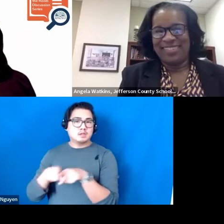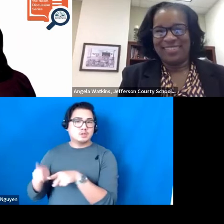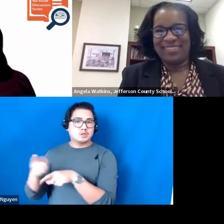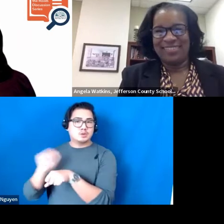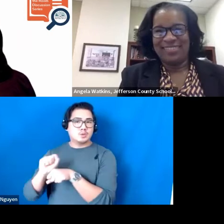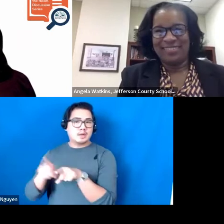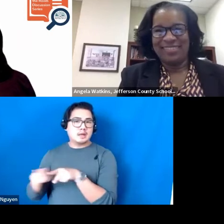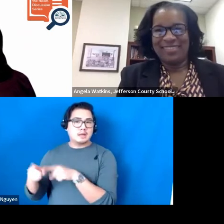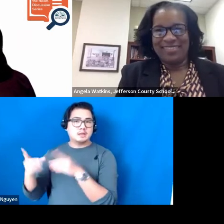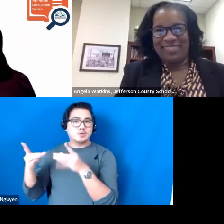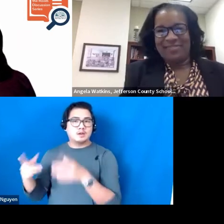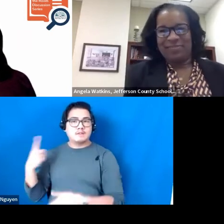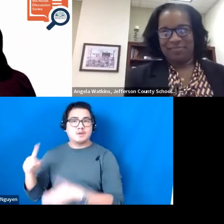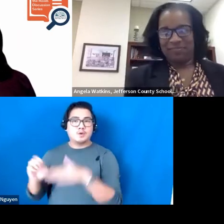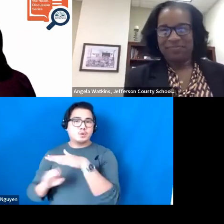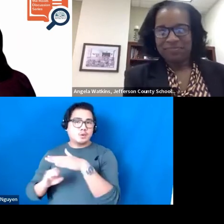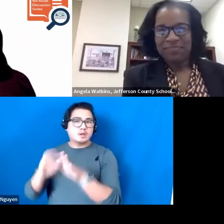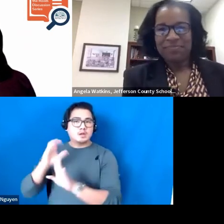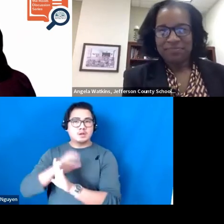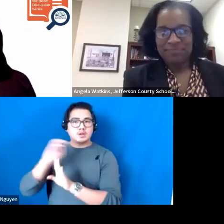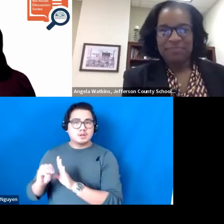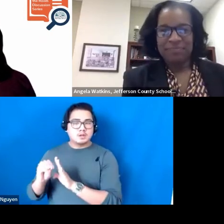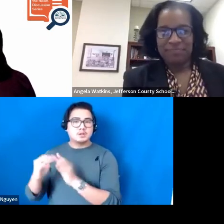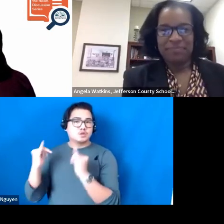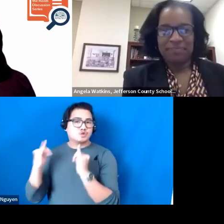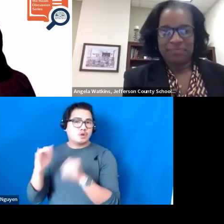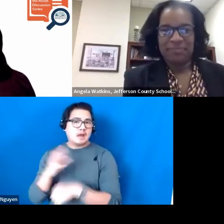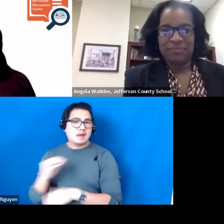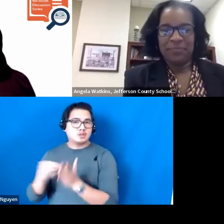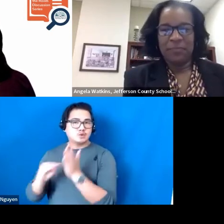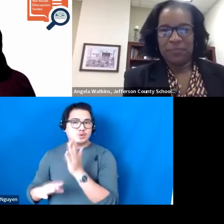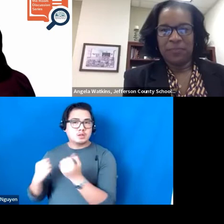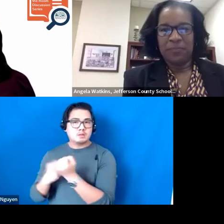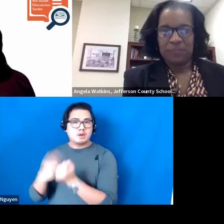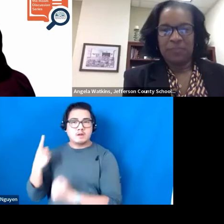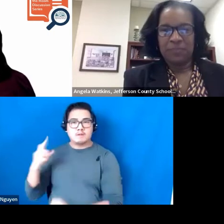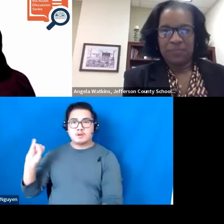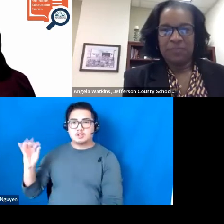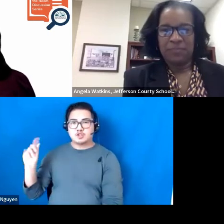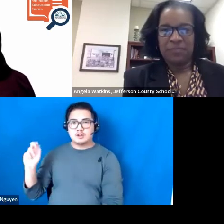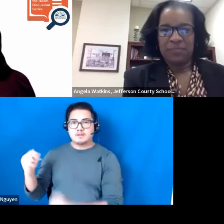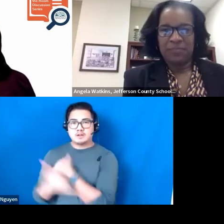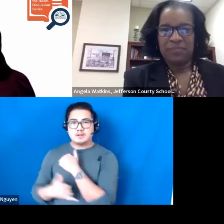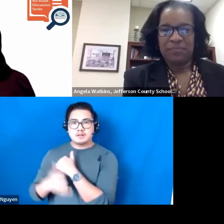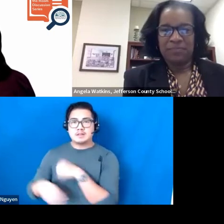of Elementary Curriculum, Instruction, and Student Support for Jefferson County Schools in Birmingham, Alabama.